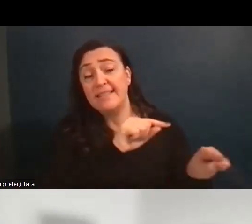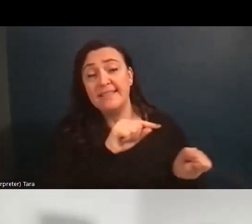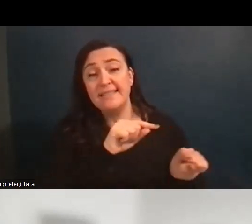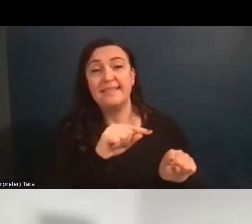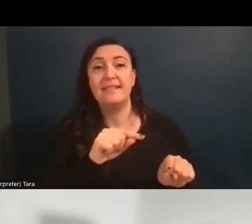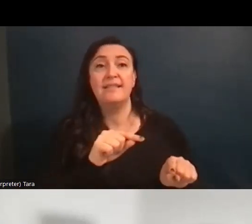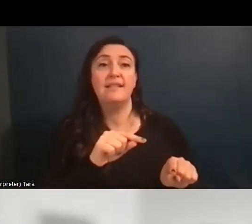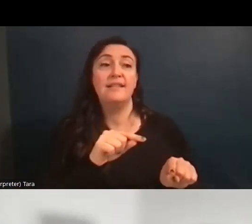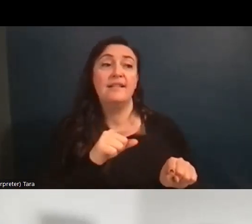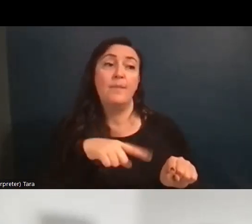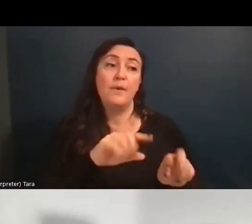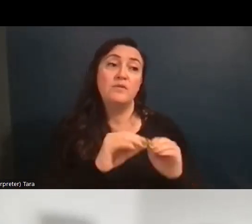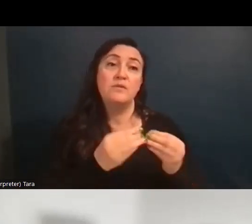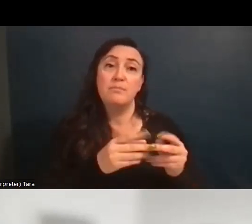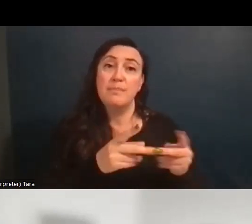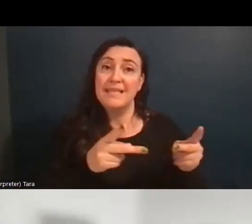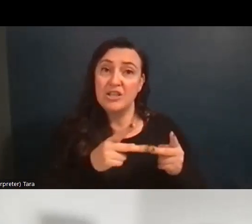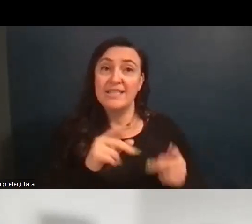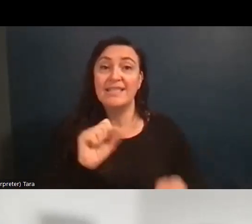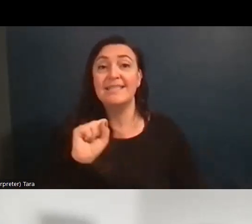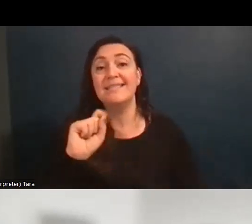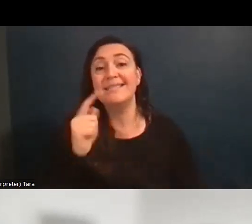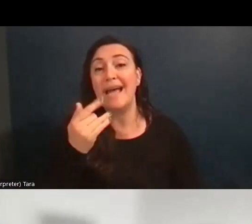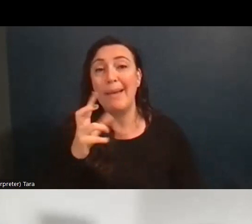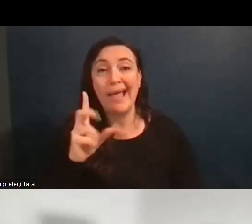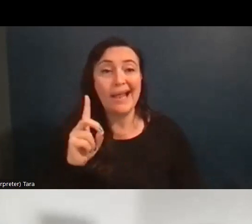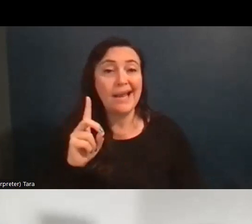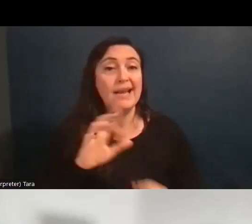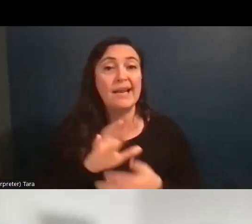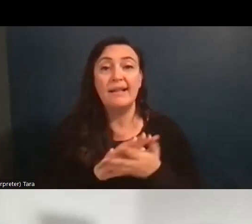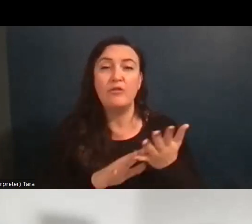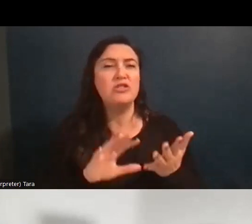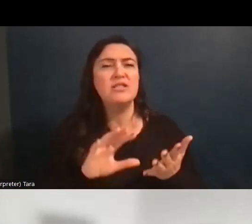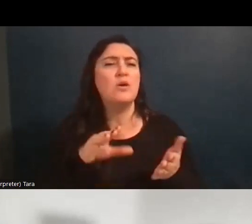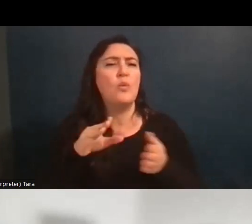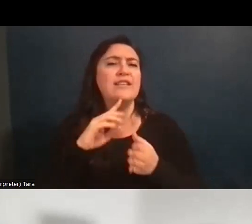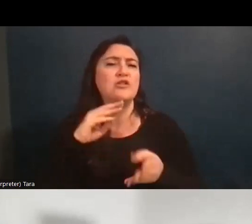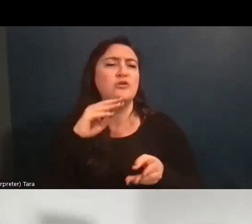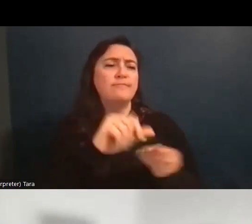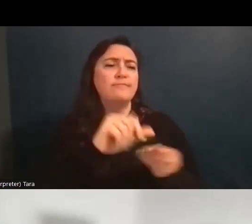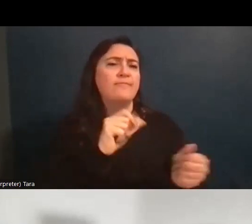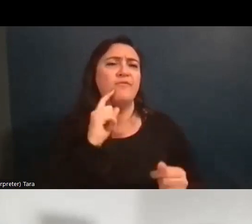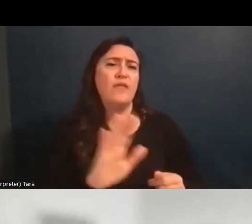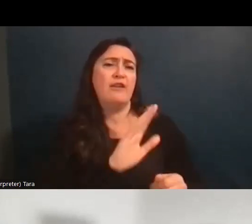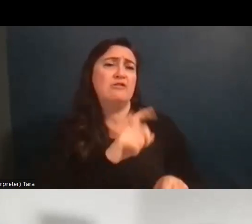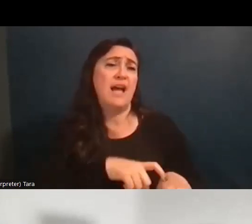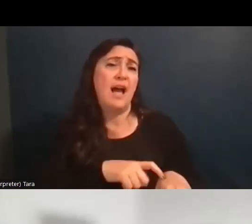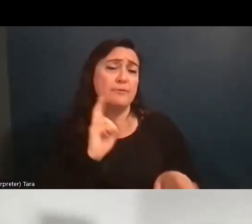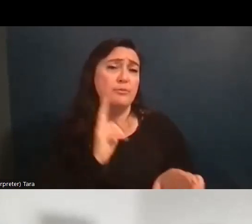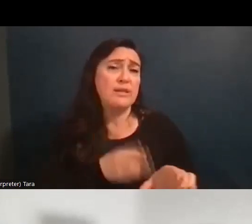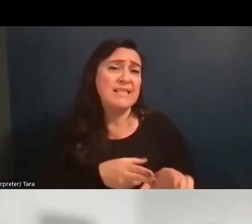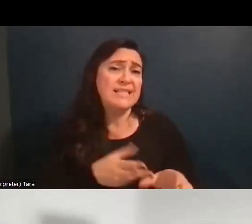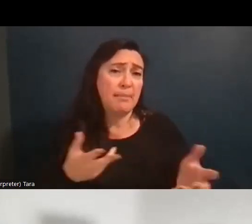stipends and other ways of sort of just compensating people for their time appropriately.